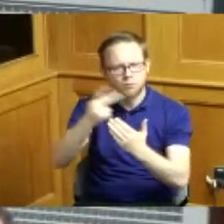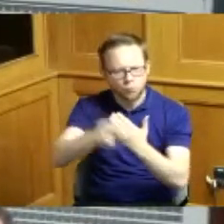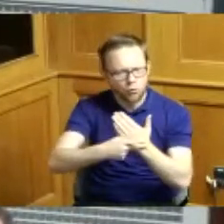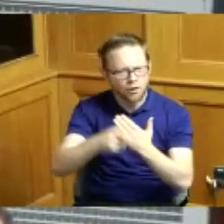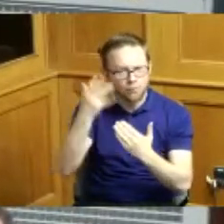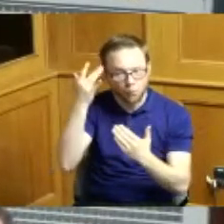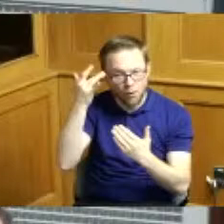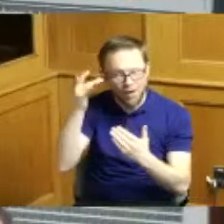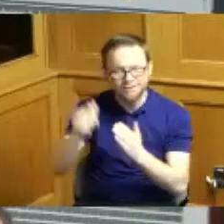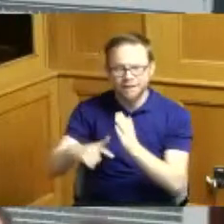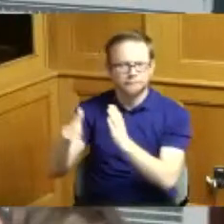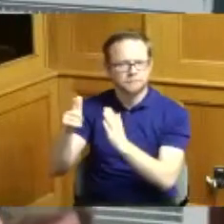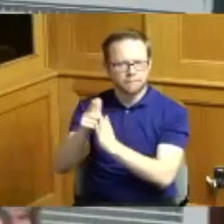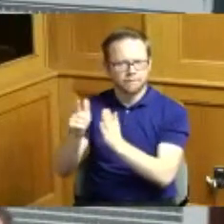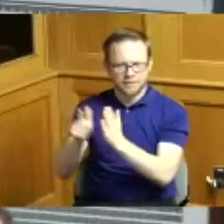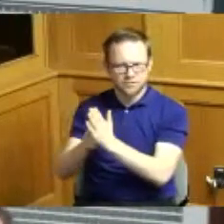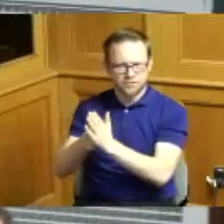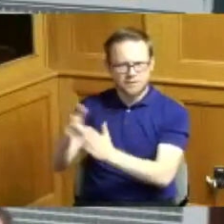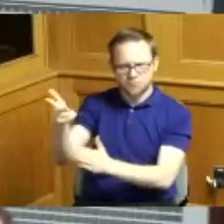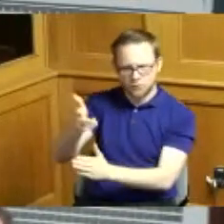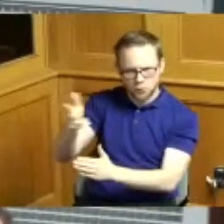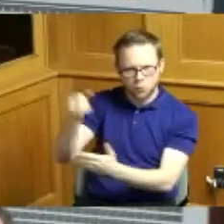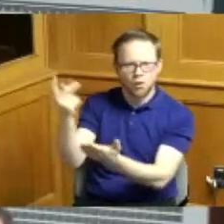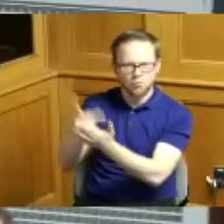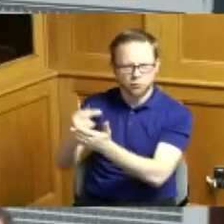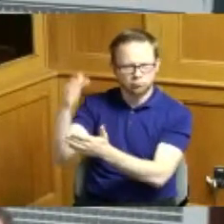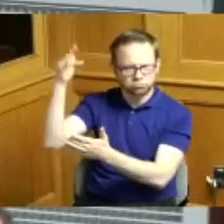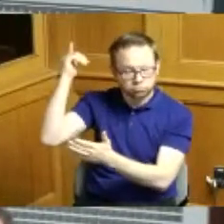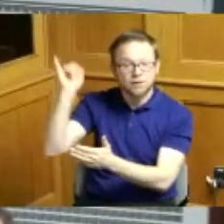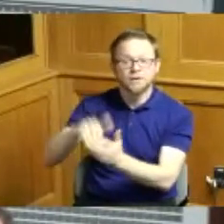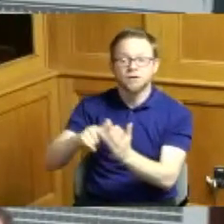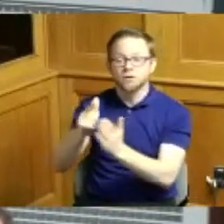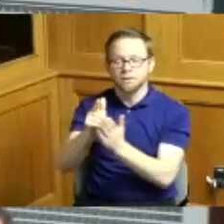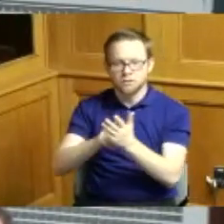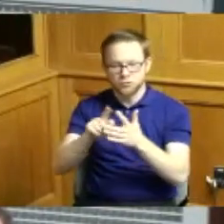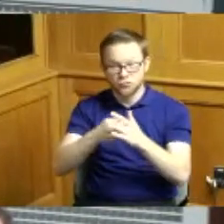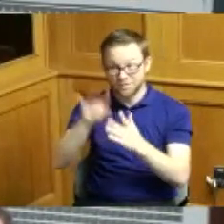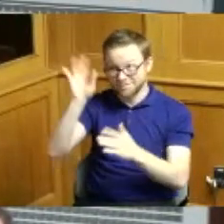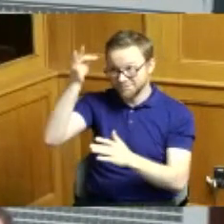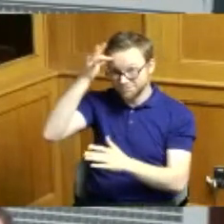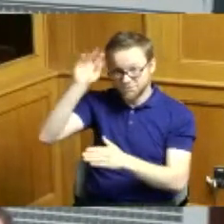of which you all are part of that uh legislation that began at the federal level and moved to state